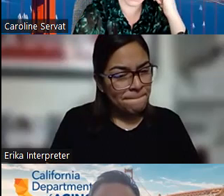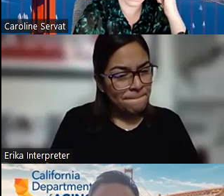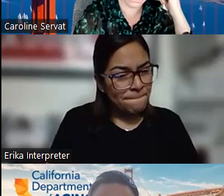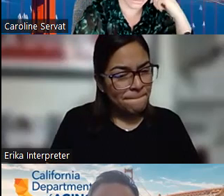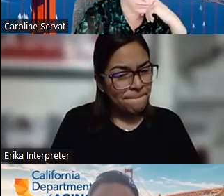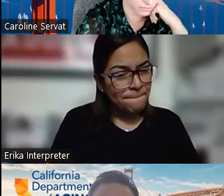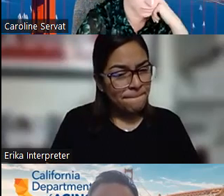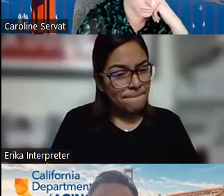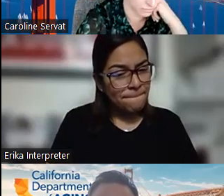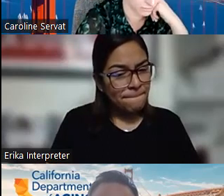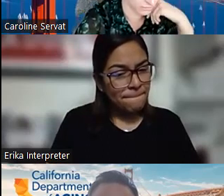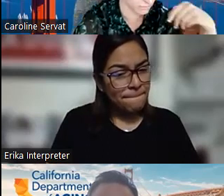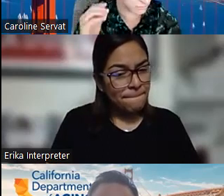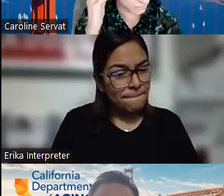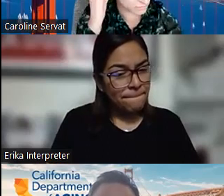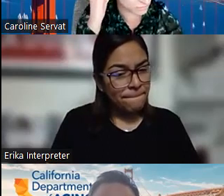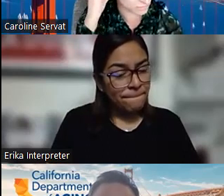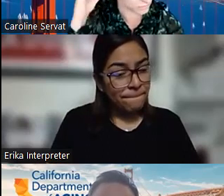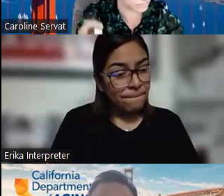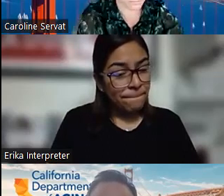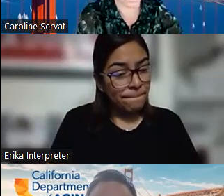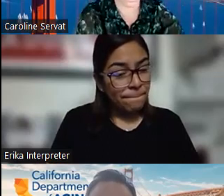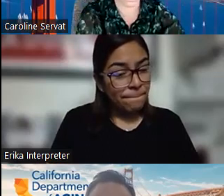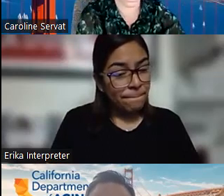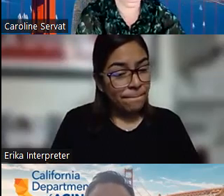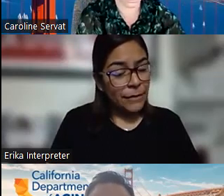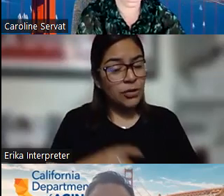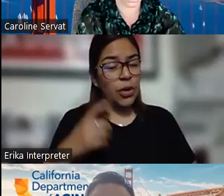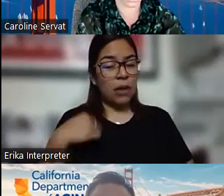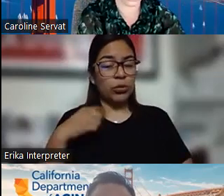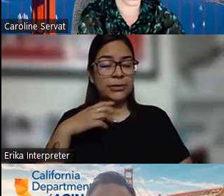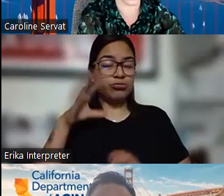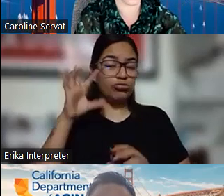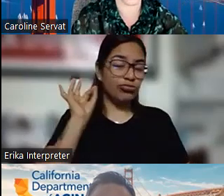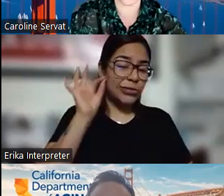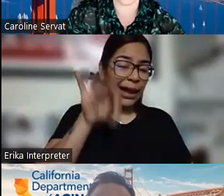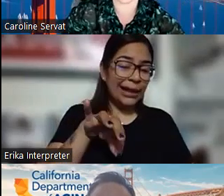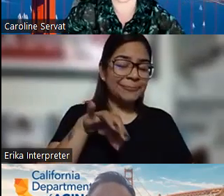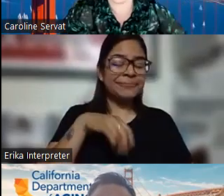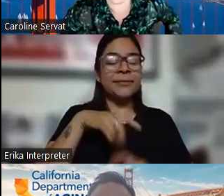to have a system in which the people don't have to repeat over and over again what it get to each of